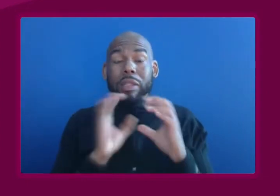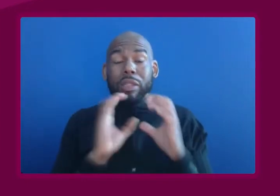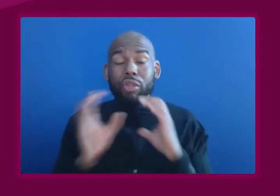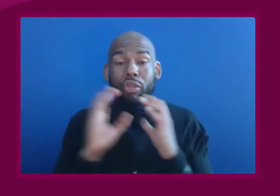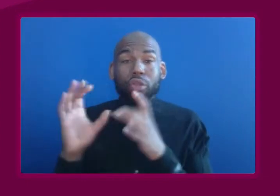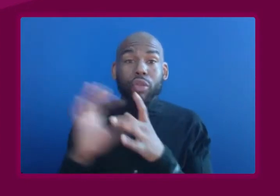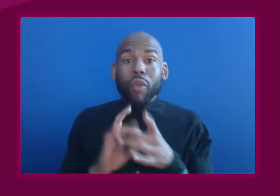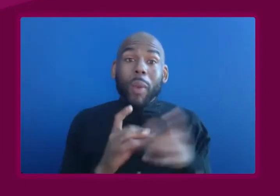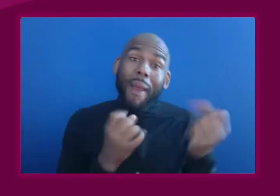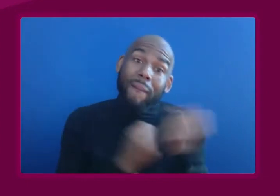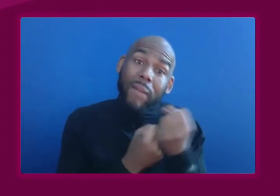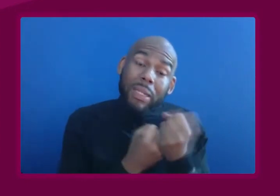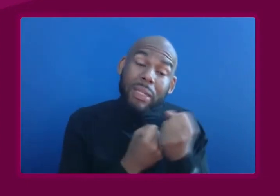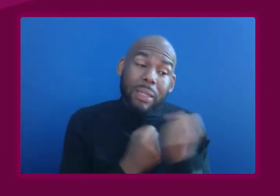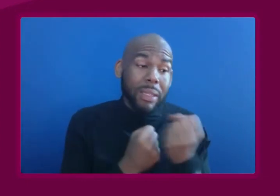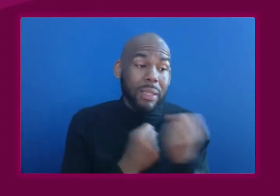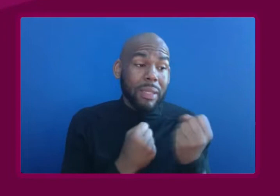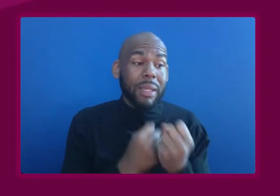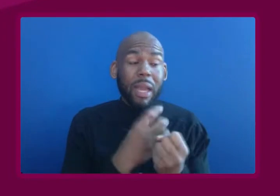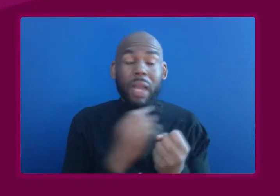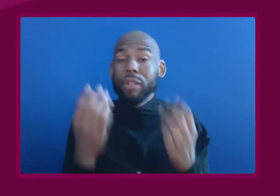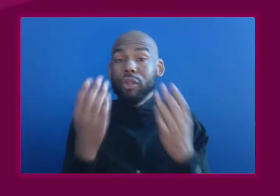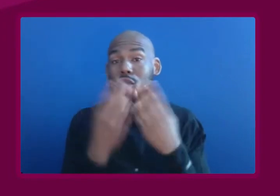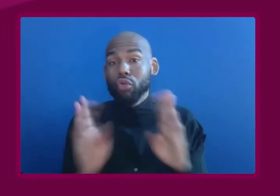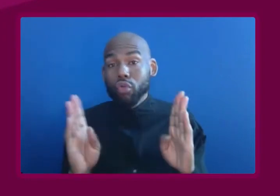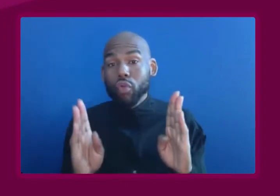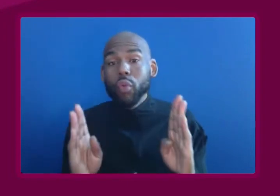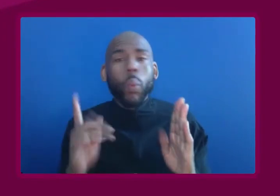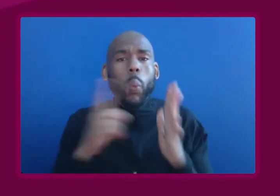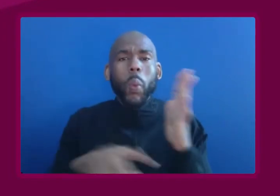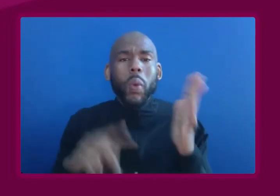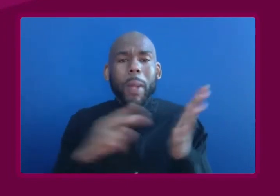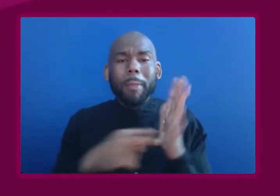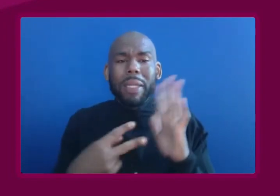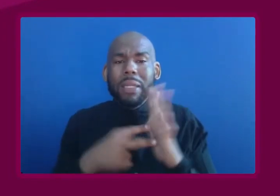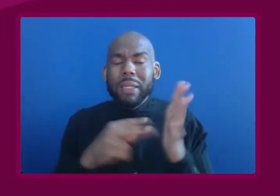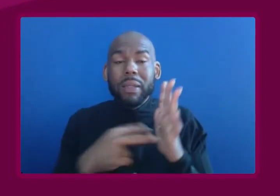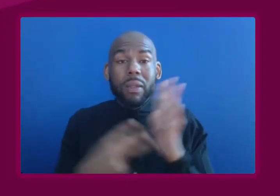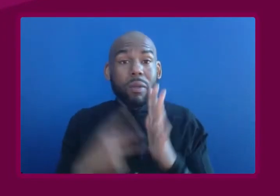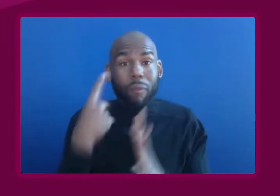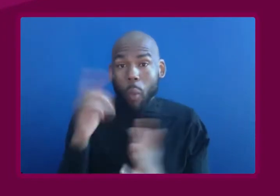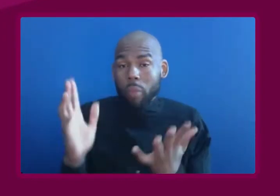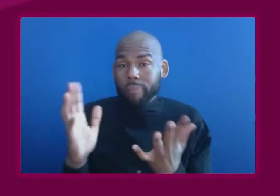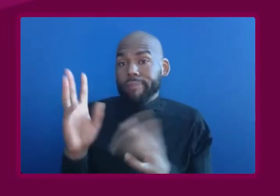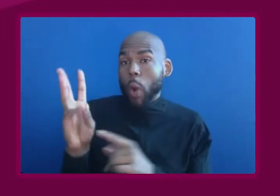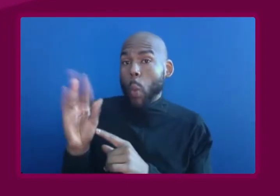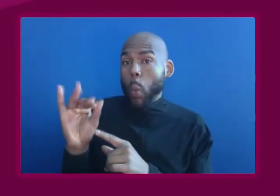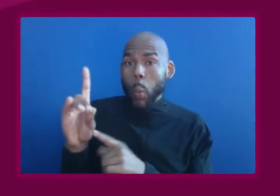around advocacy, and then just in general, what it means for WID to be best in class